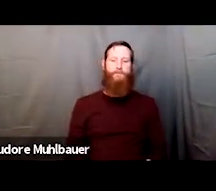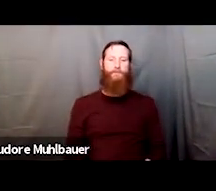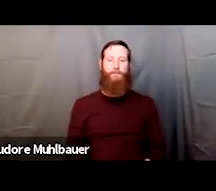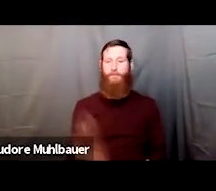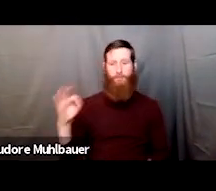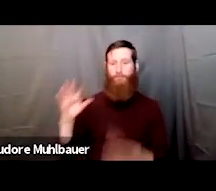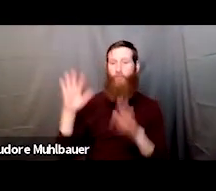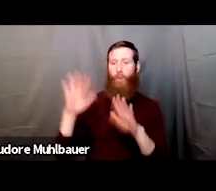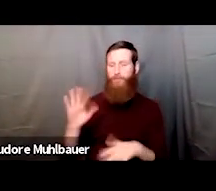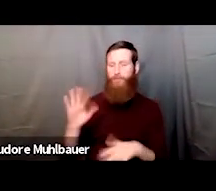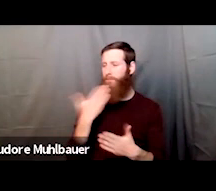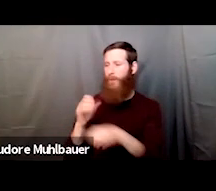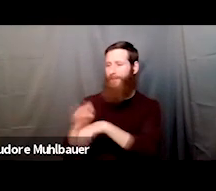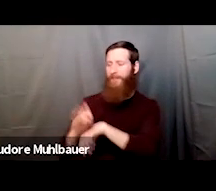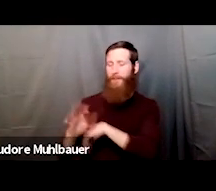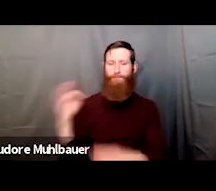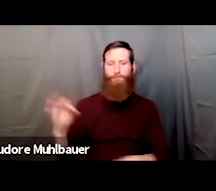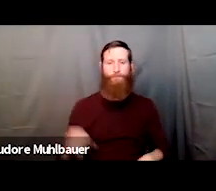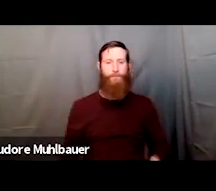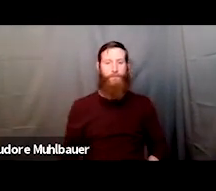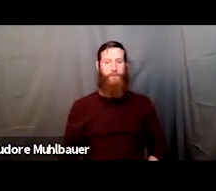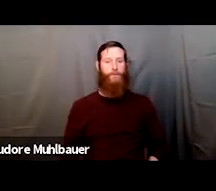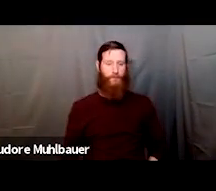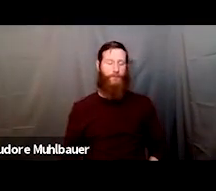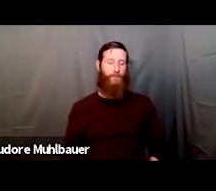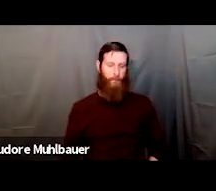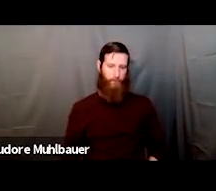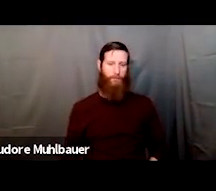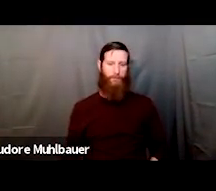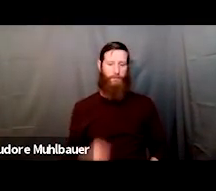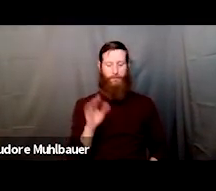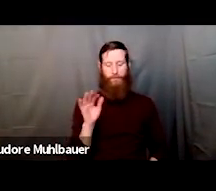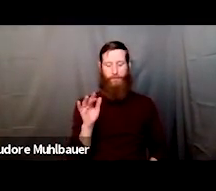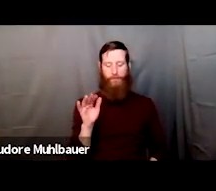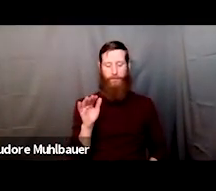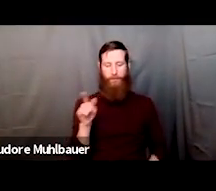That is great advice Robin.